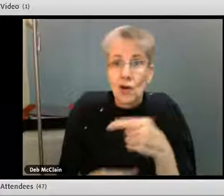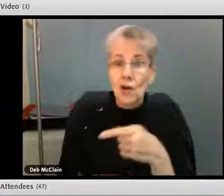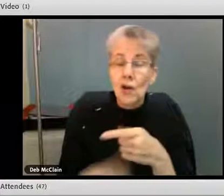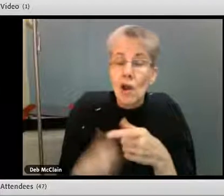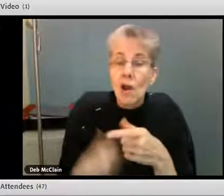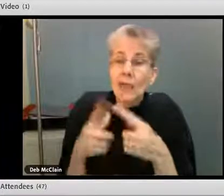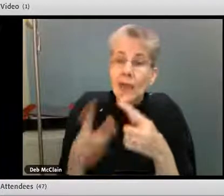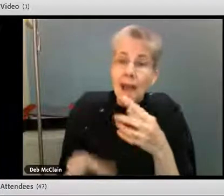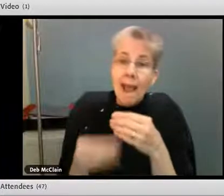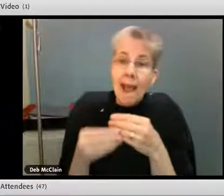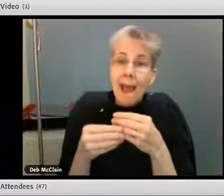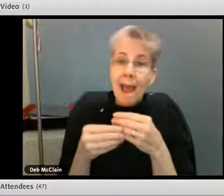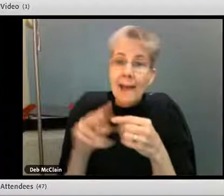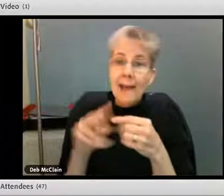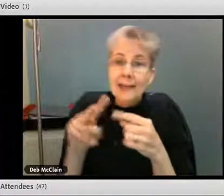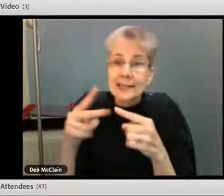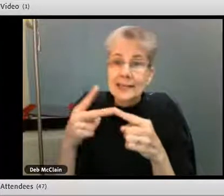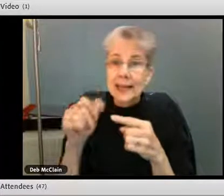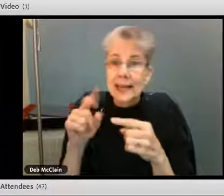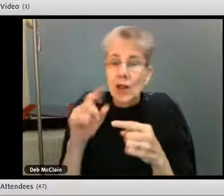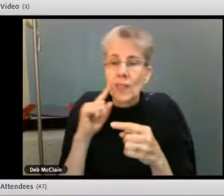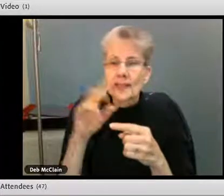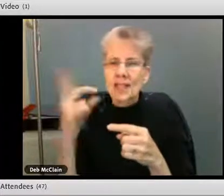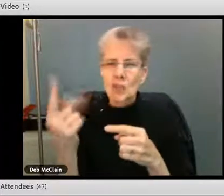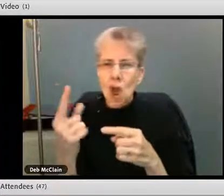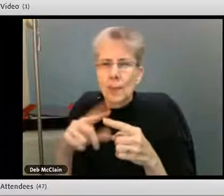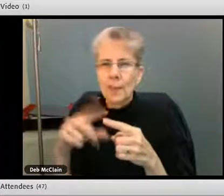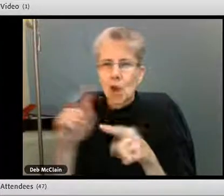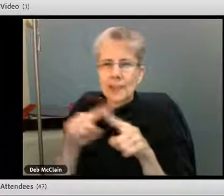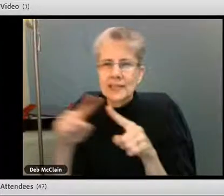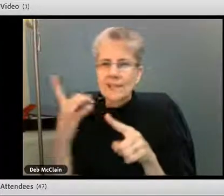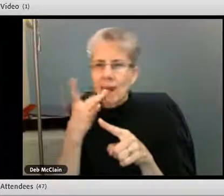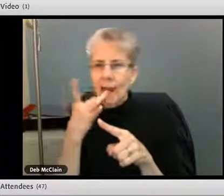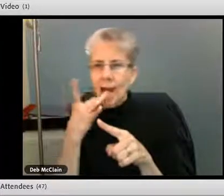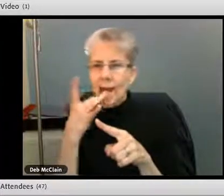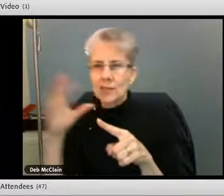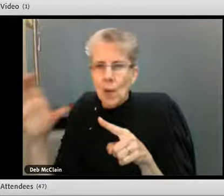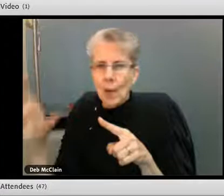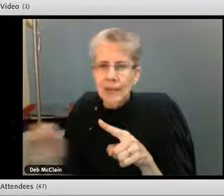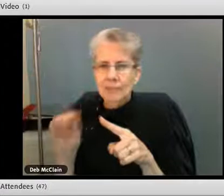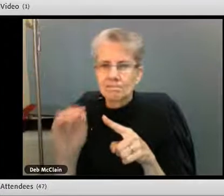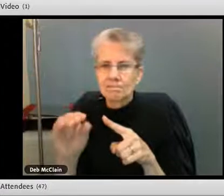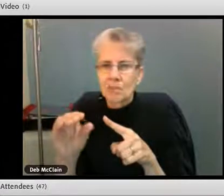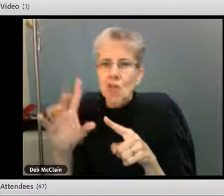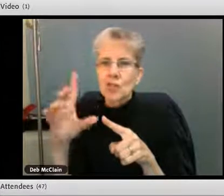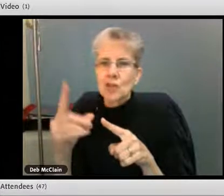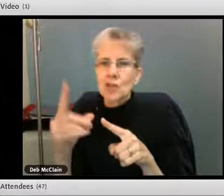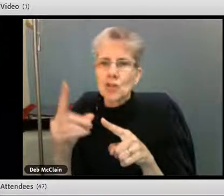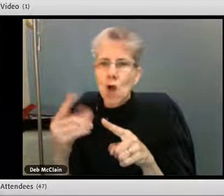But the dog was taken in a different lighting, so I can lighten the dog up or darken the dog to make them sort of the same.